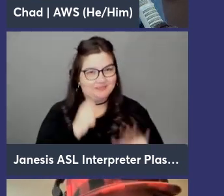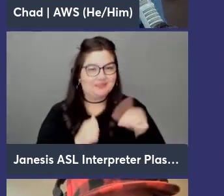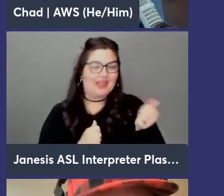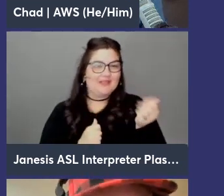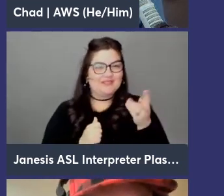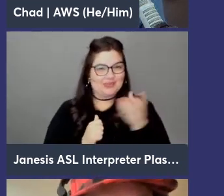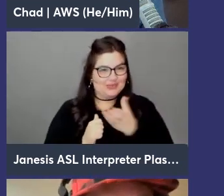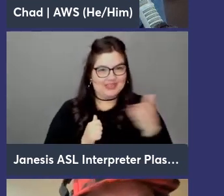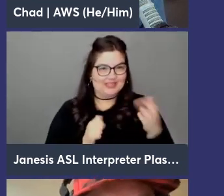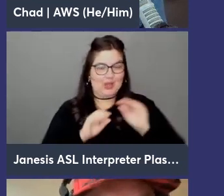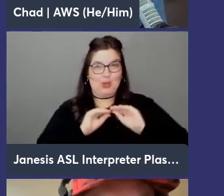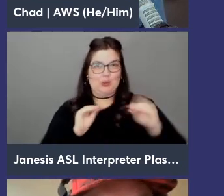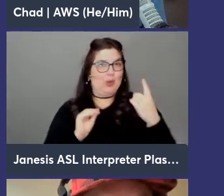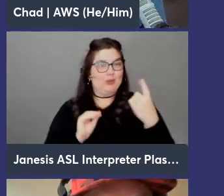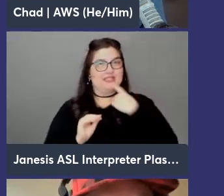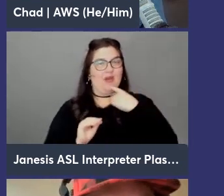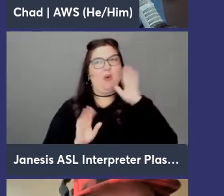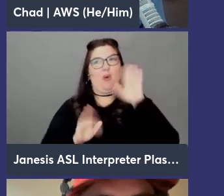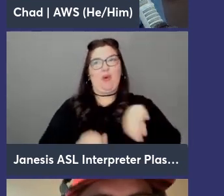No one ever said "I'm a CloudWatch person". No sorry.